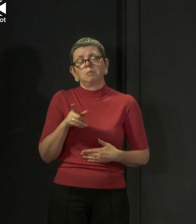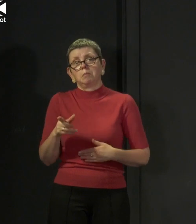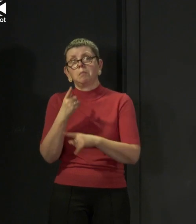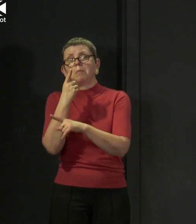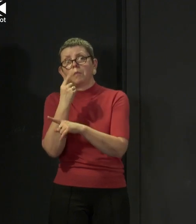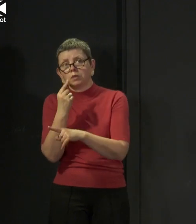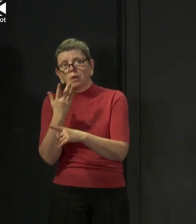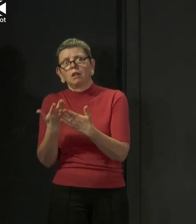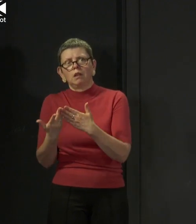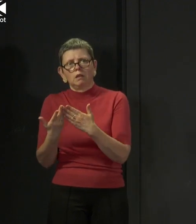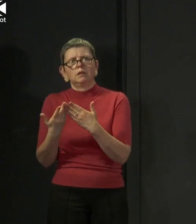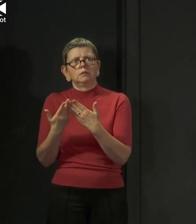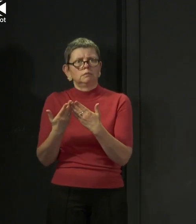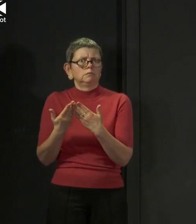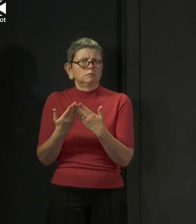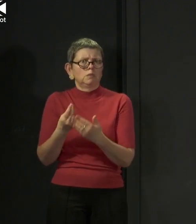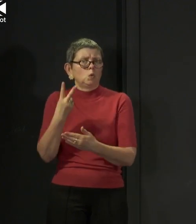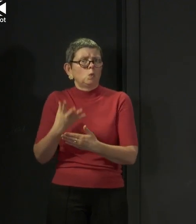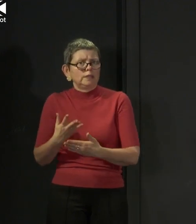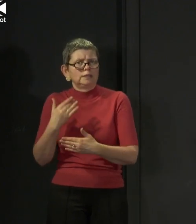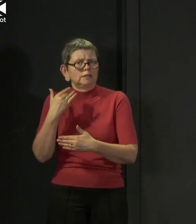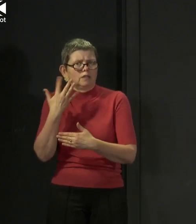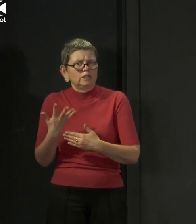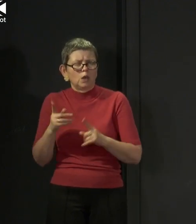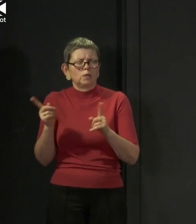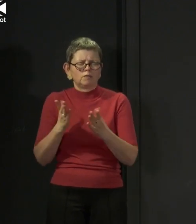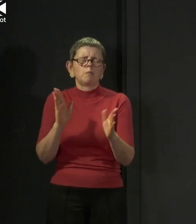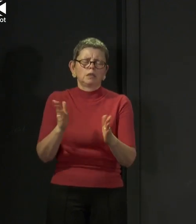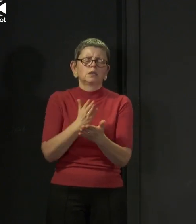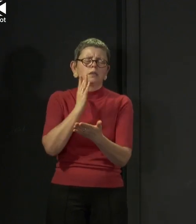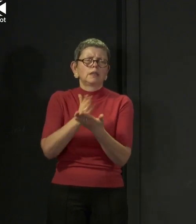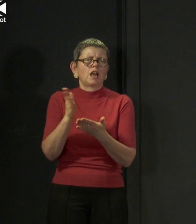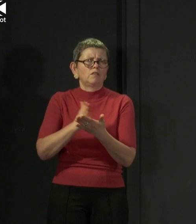of that will be, we will set out over the weekend. What I want to stress though is until